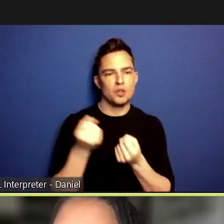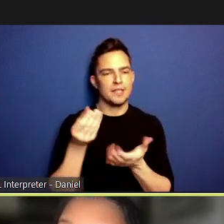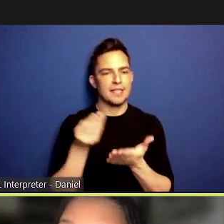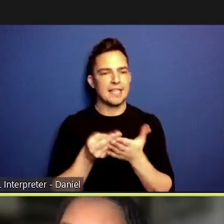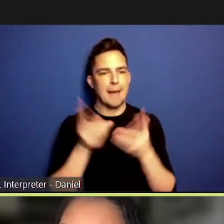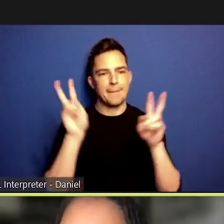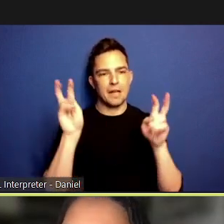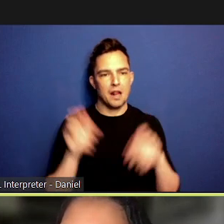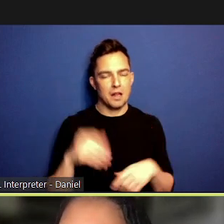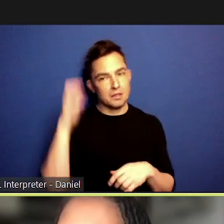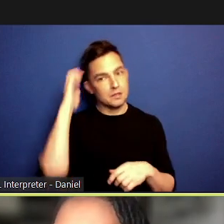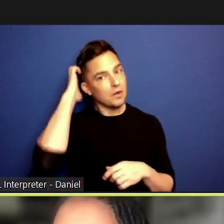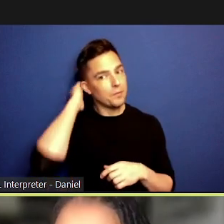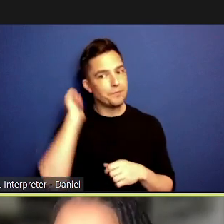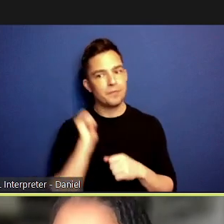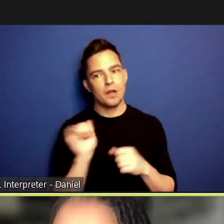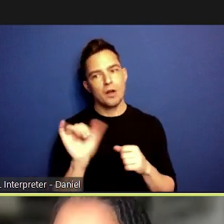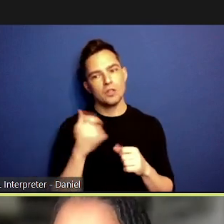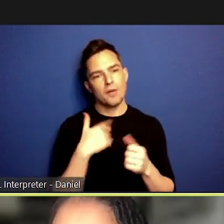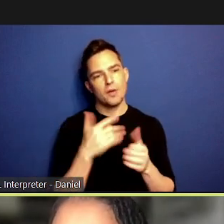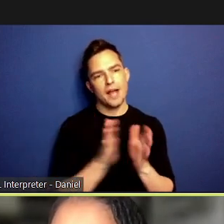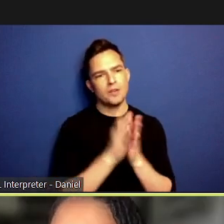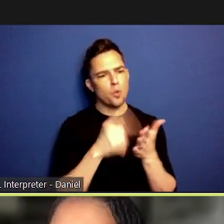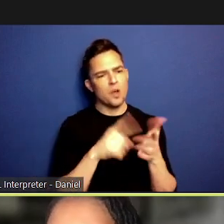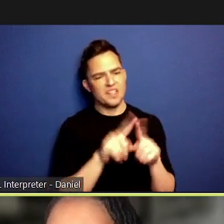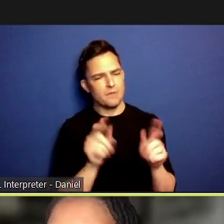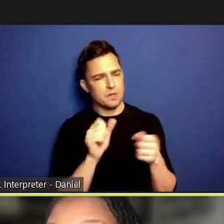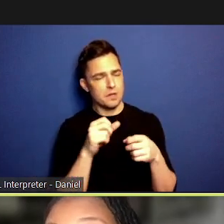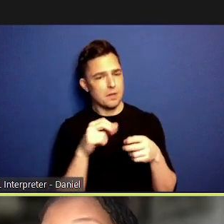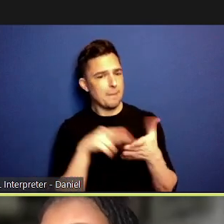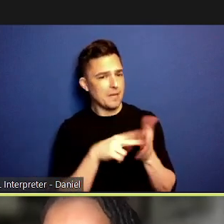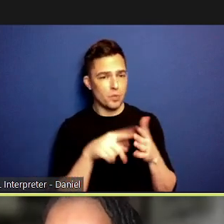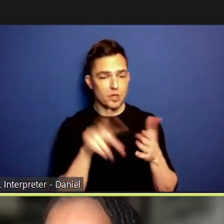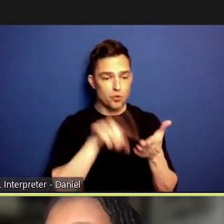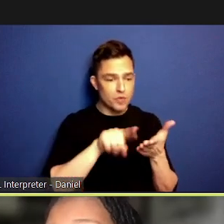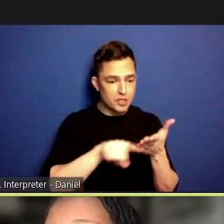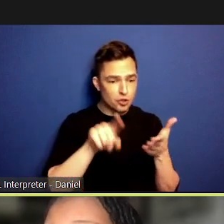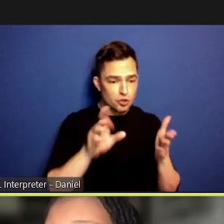I also ask, what difference does it make when the researcher is doing the work here from